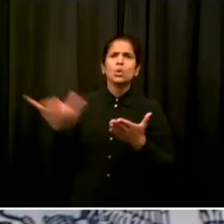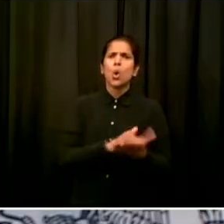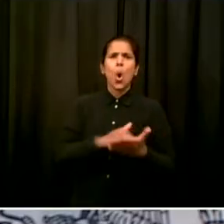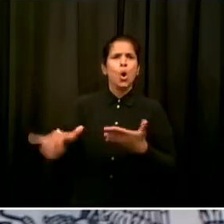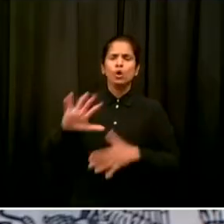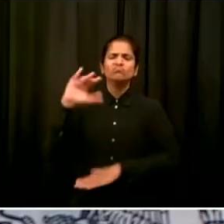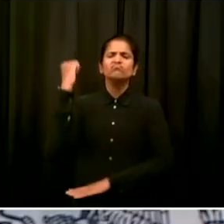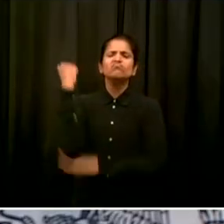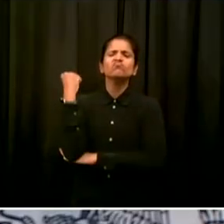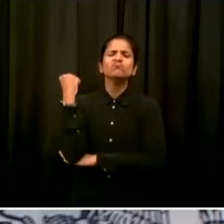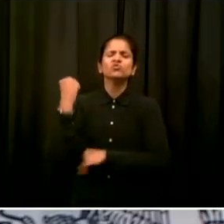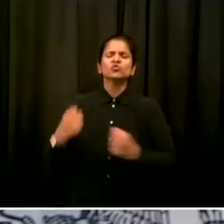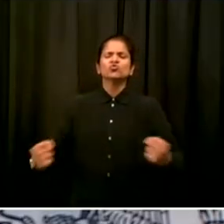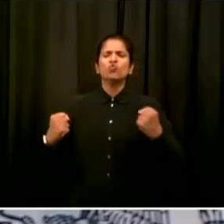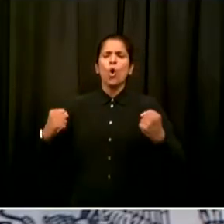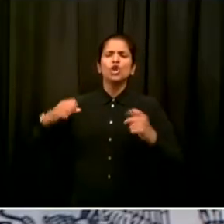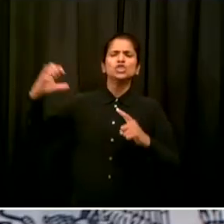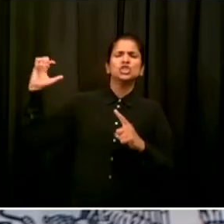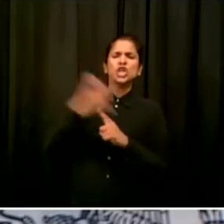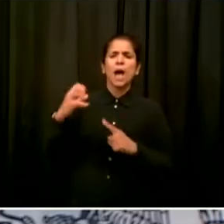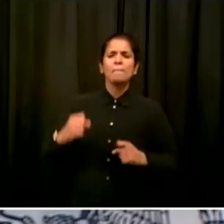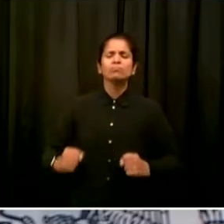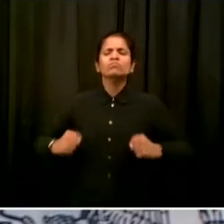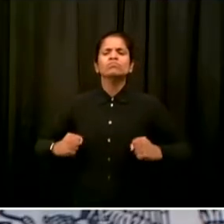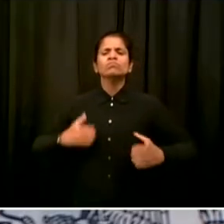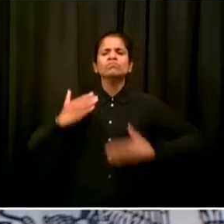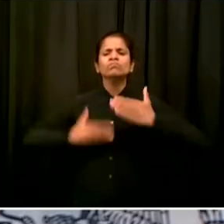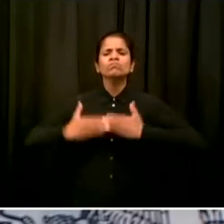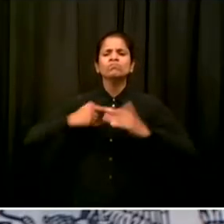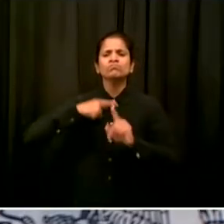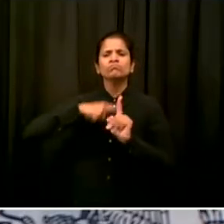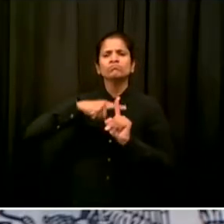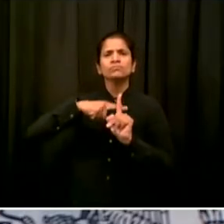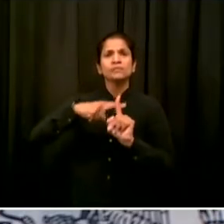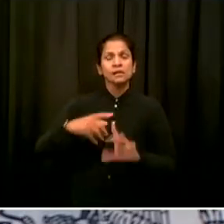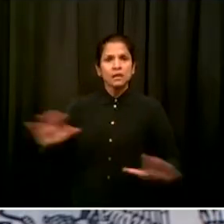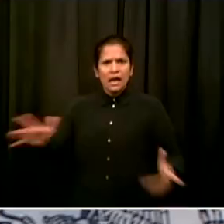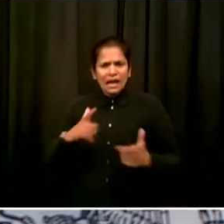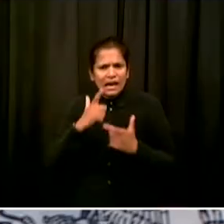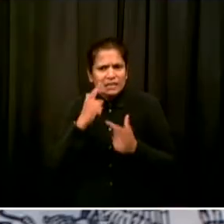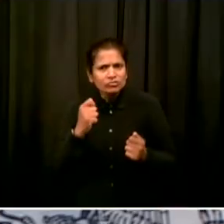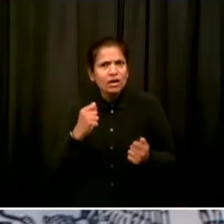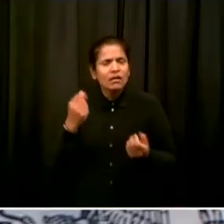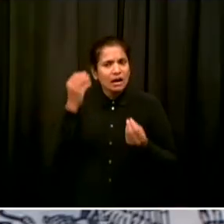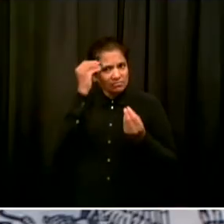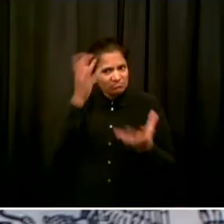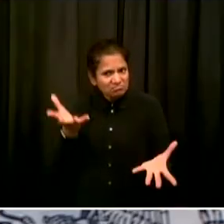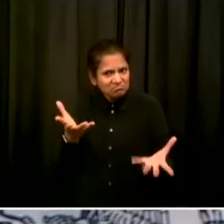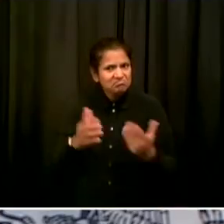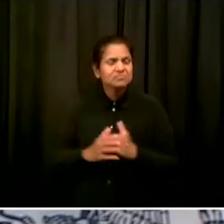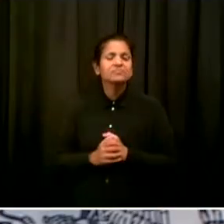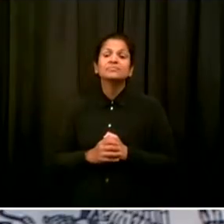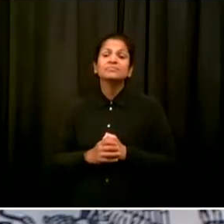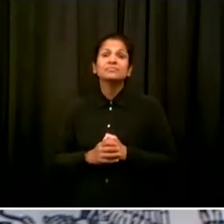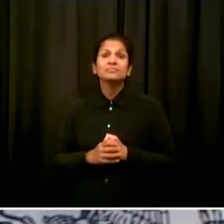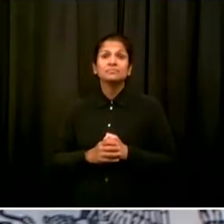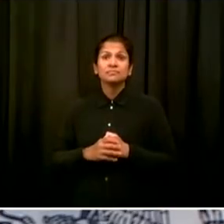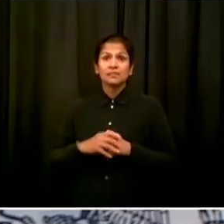AGAINST NEW YORK CITY AND OUR STRENGTH AND OUR PEOPLE AND OUR POWER. WE HE AVAN INTERESTING PIECE OF NEWS